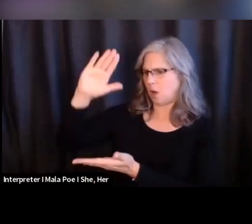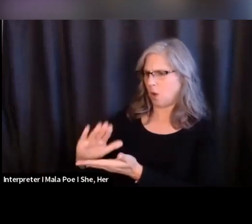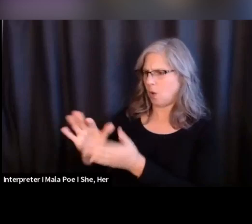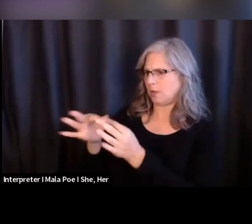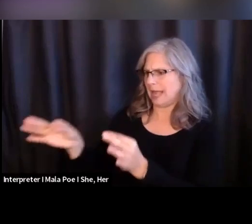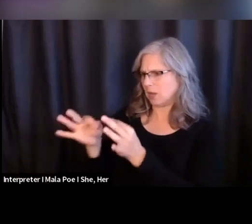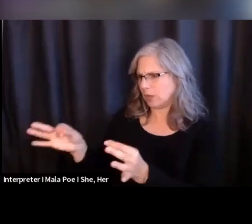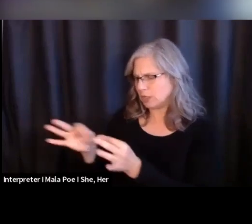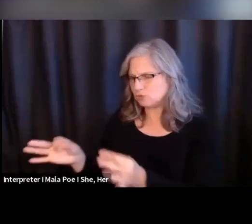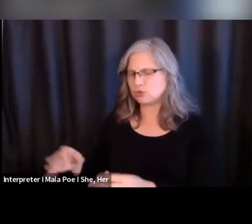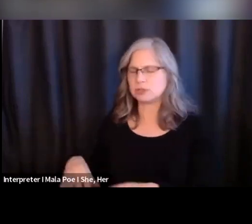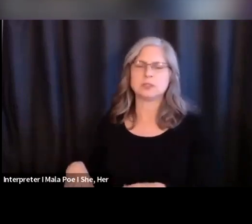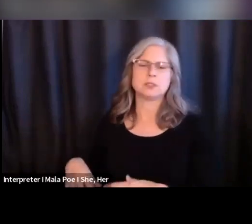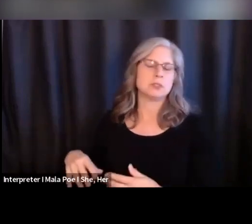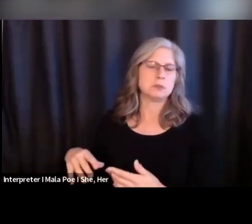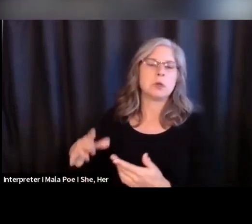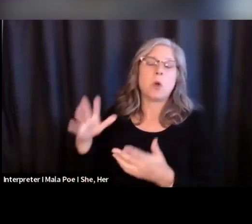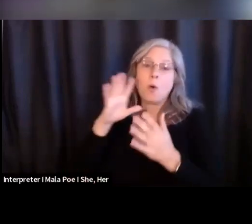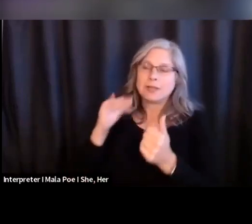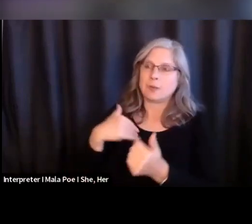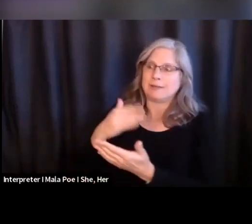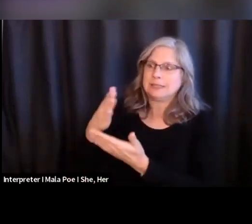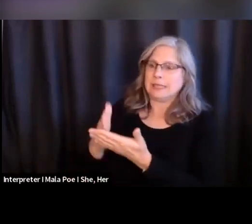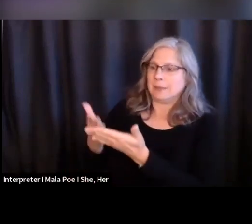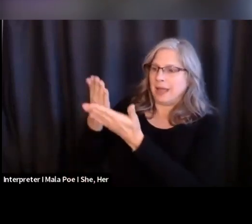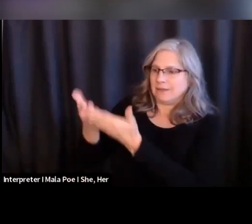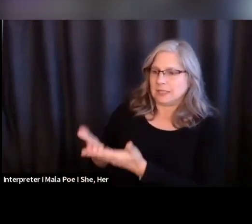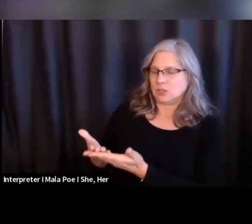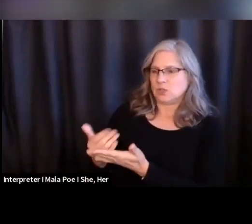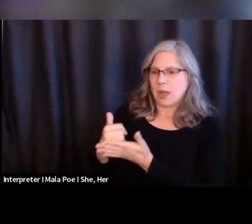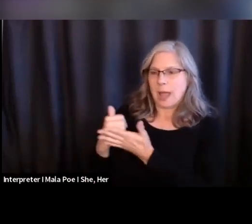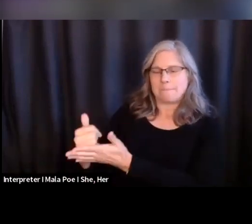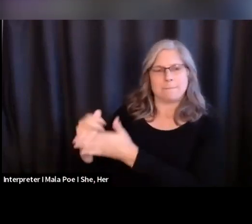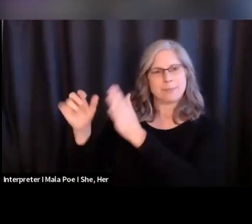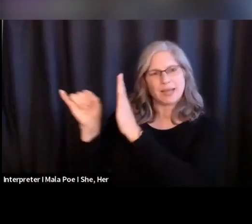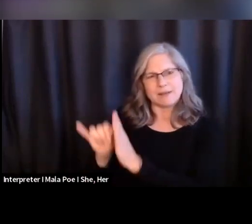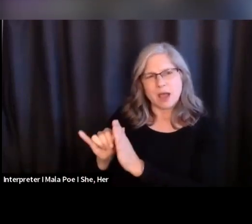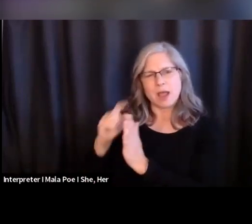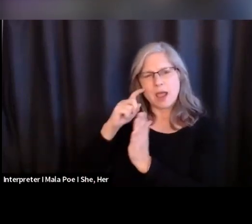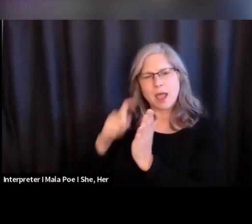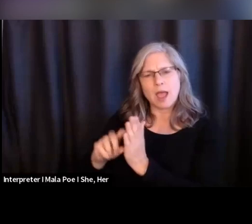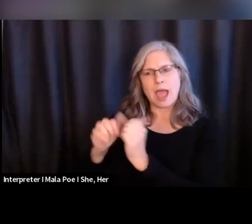evidence to be able to identify how those problems could be remediated.